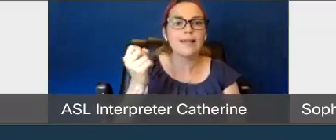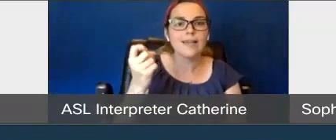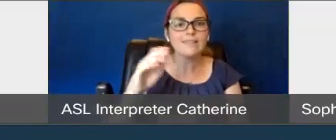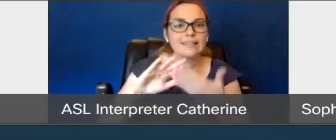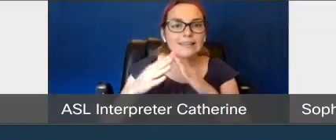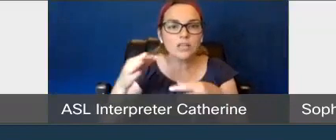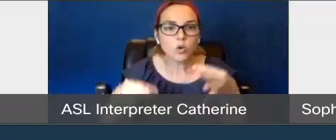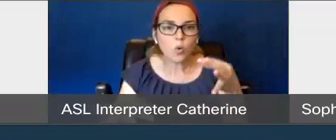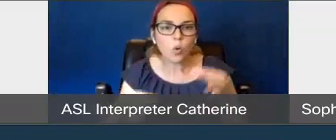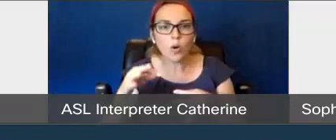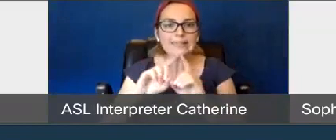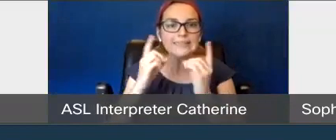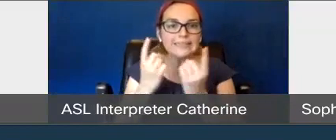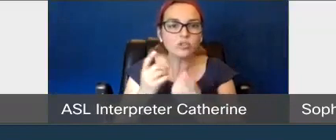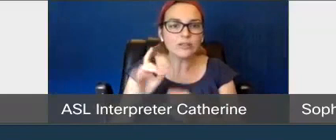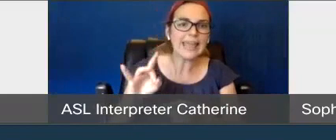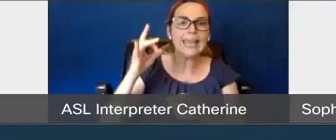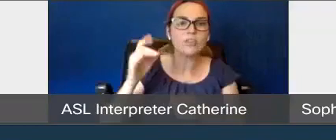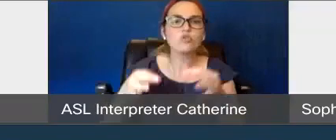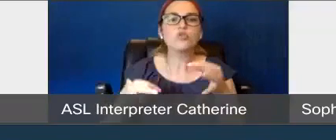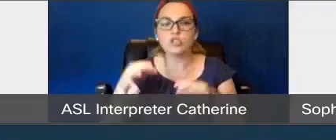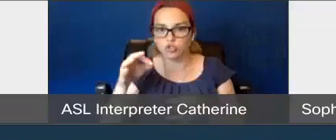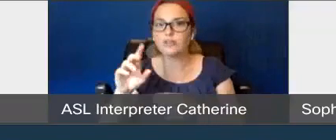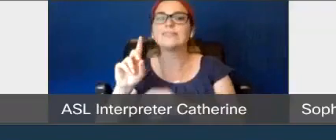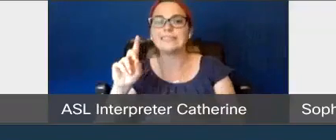Judge Hannah achieved national fame as the presiding judge